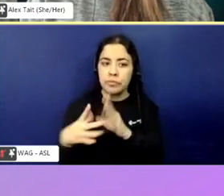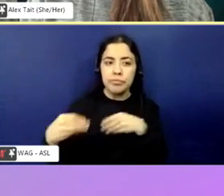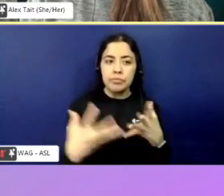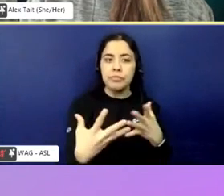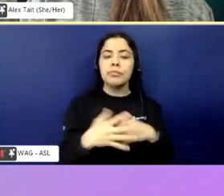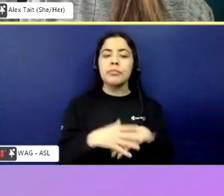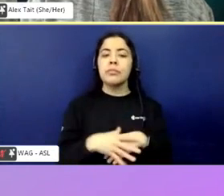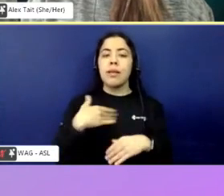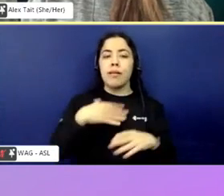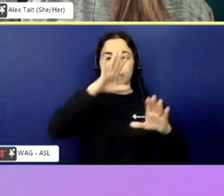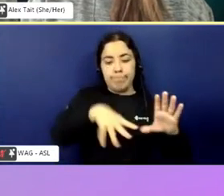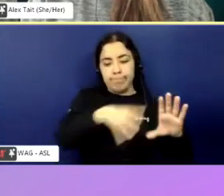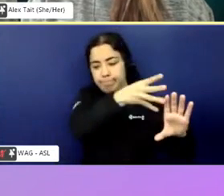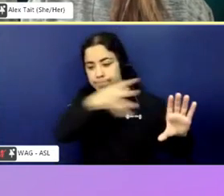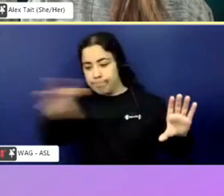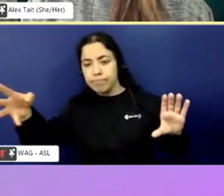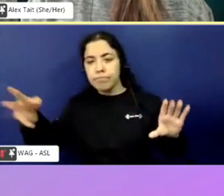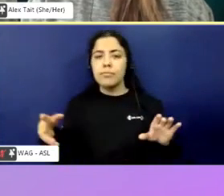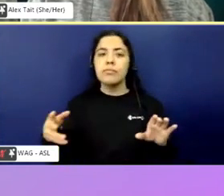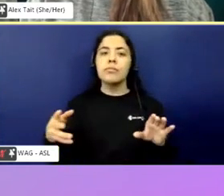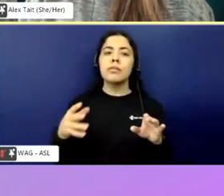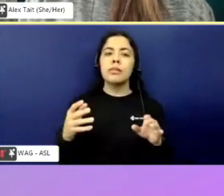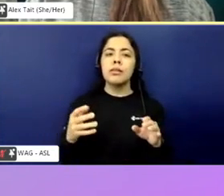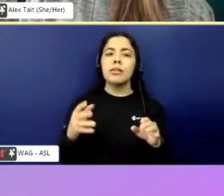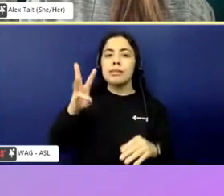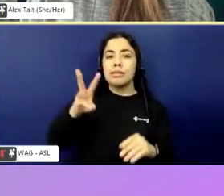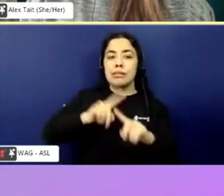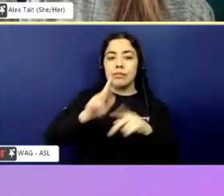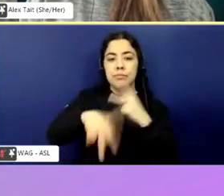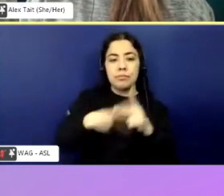technology. On the screen I'm showing a data table with six